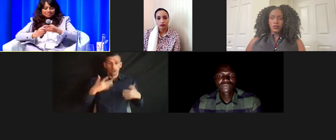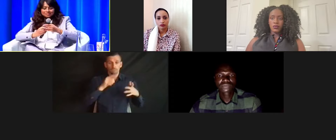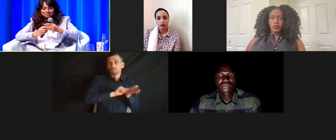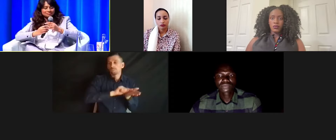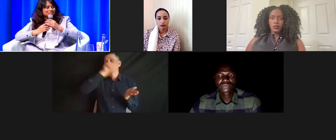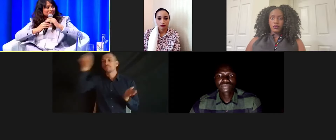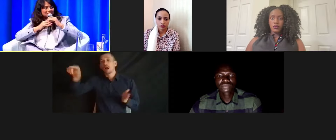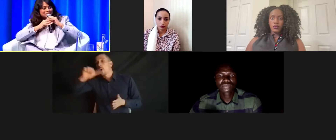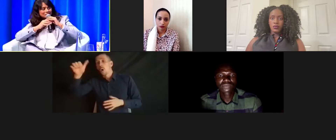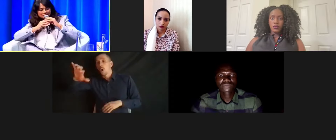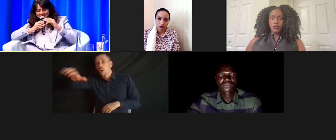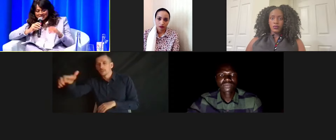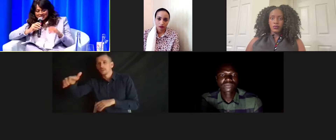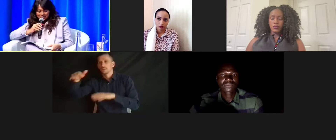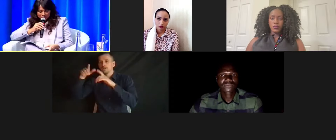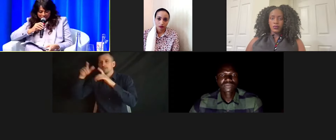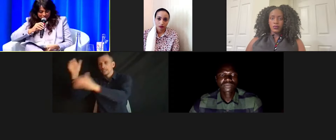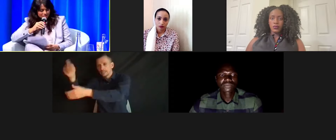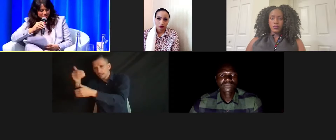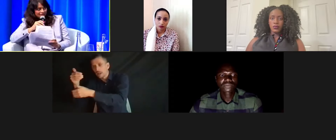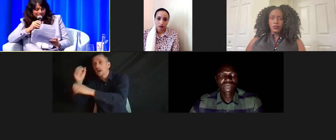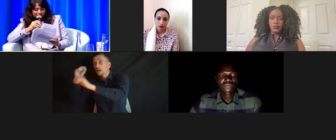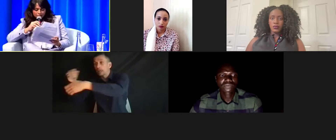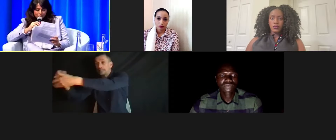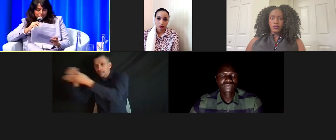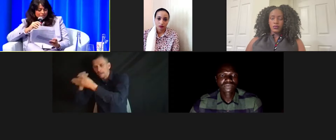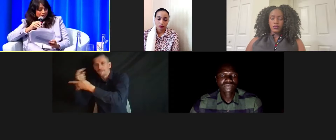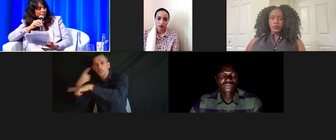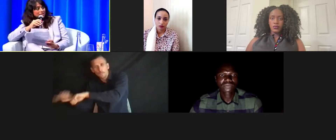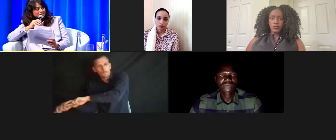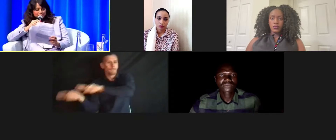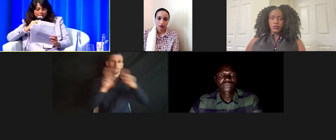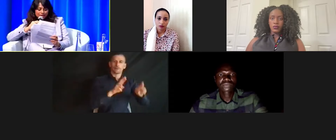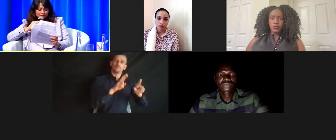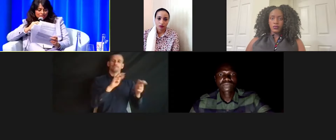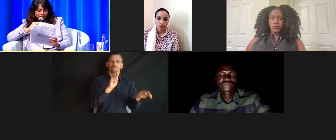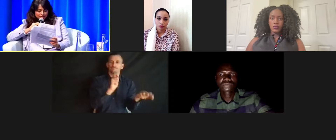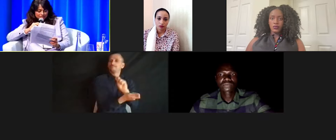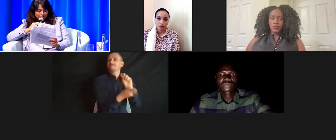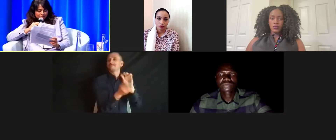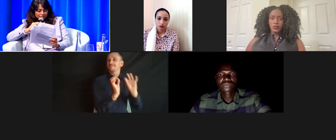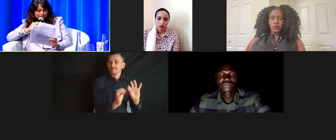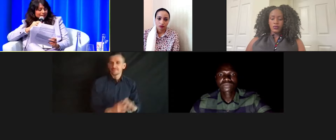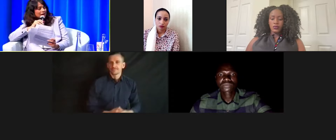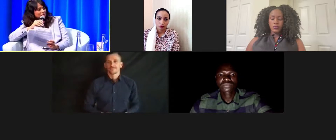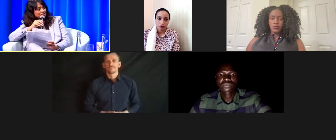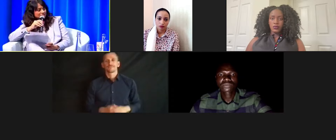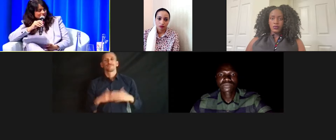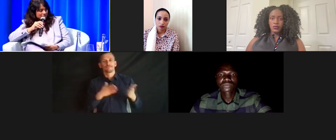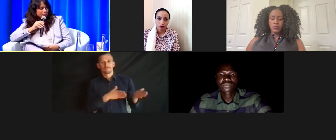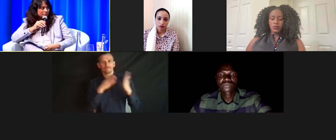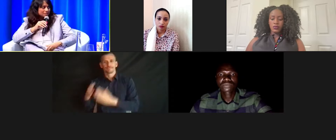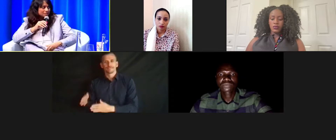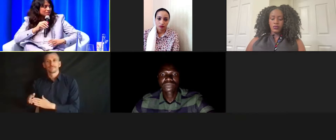[Srujani Shrawne] Thank you. Louise. Over to you, Jevanic, and I would also request you to add your comments about building climate resilient communities.